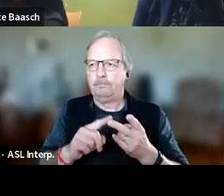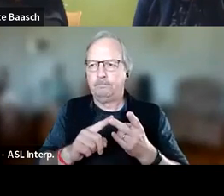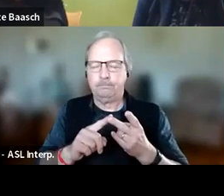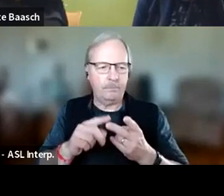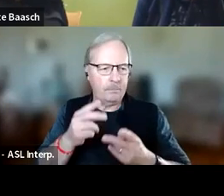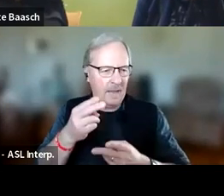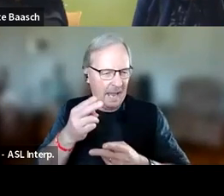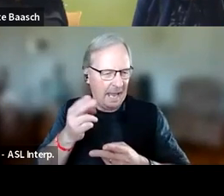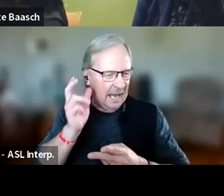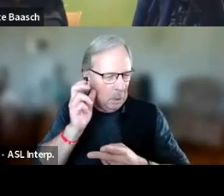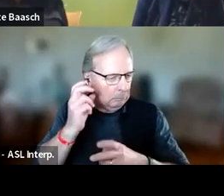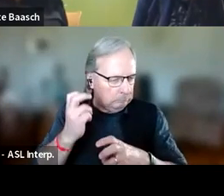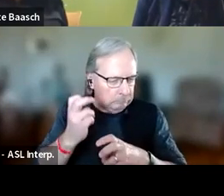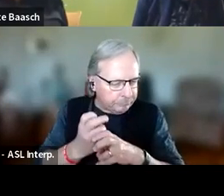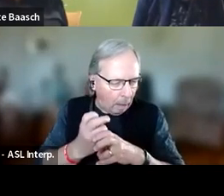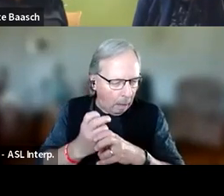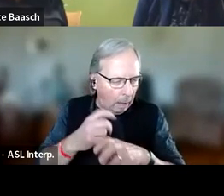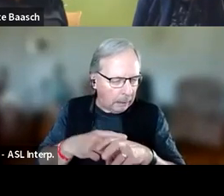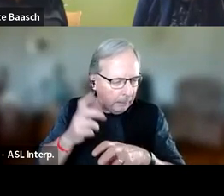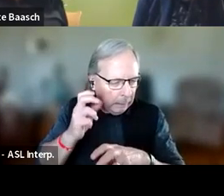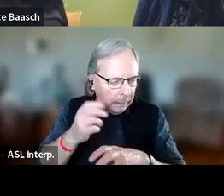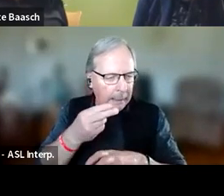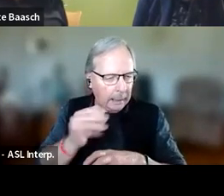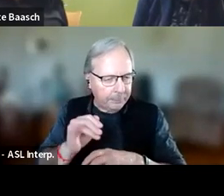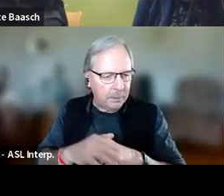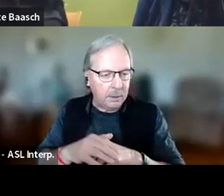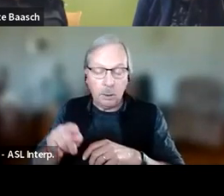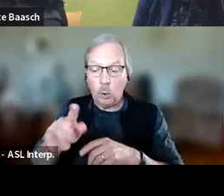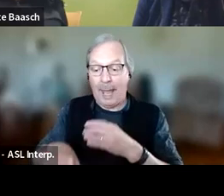please ensure that you are adding all diagnosis,